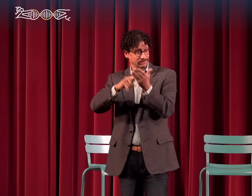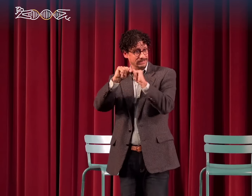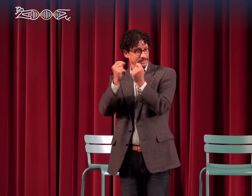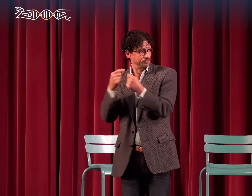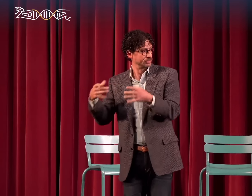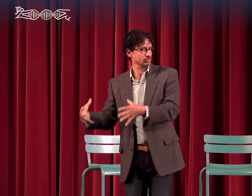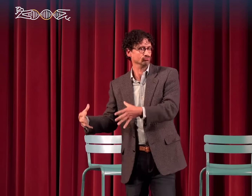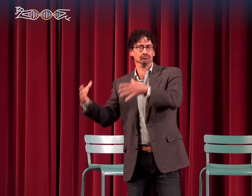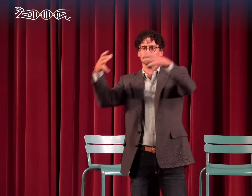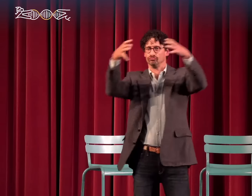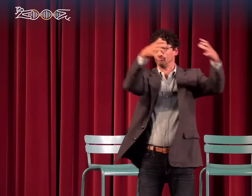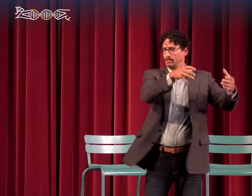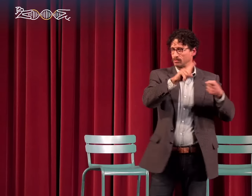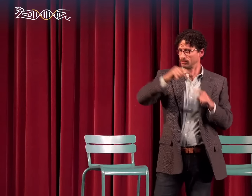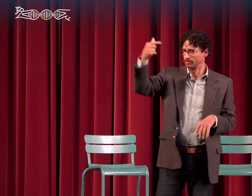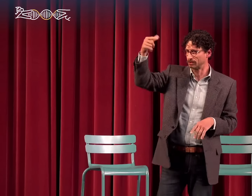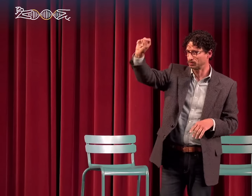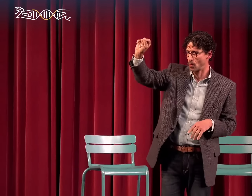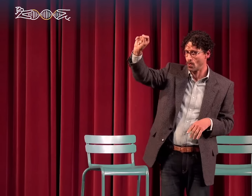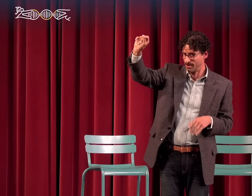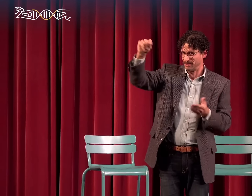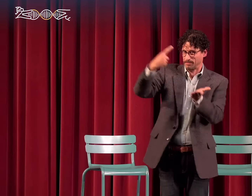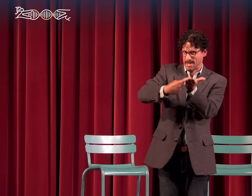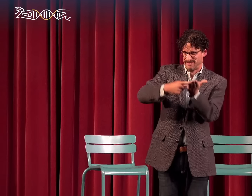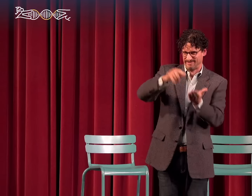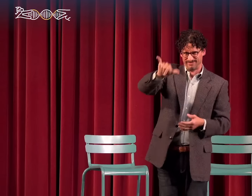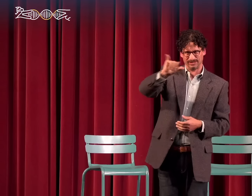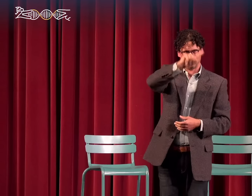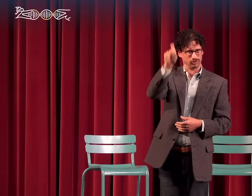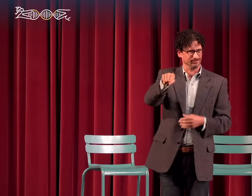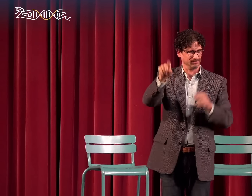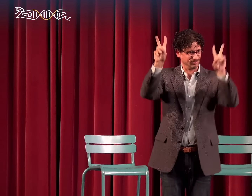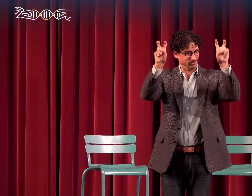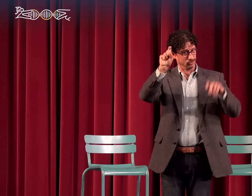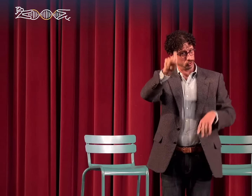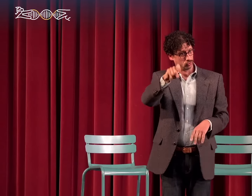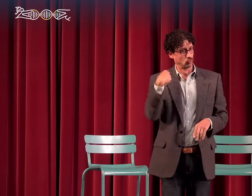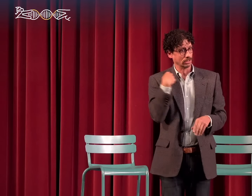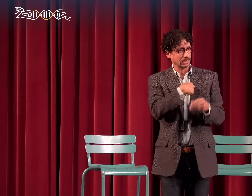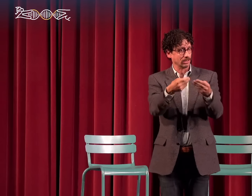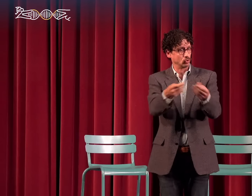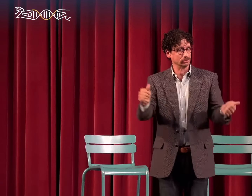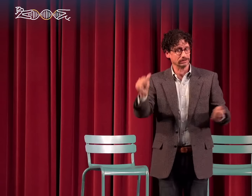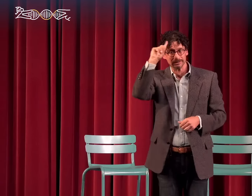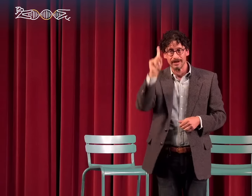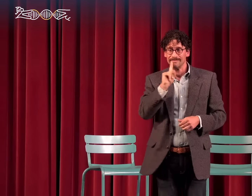went to Georgetown University to debate that very question. Whether deafness should be cured.